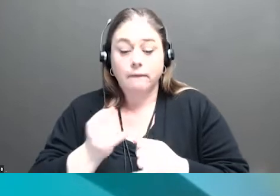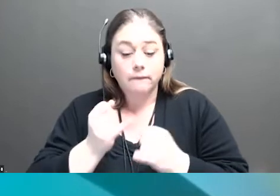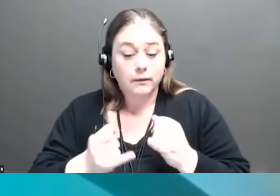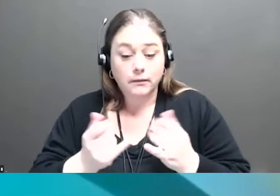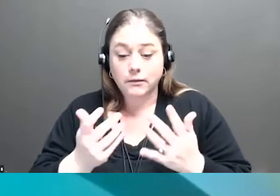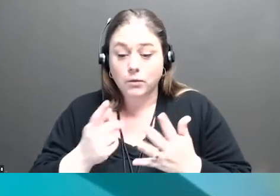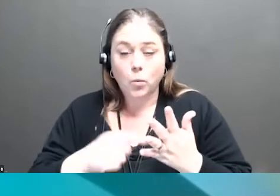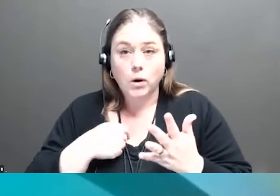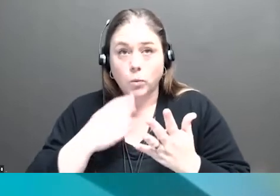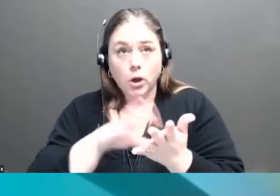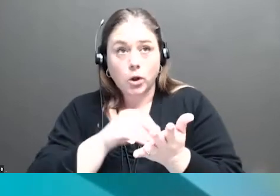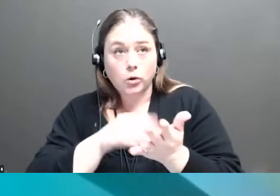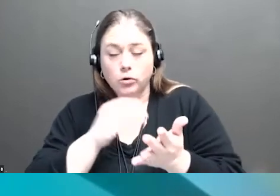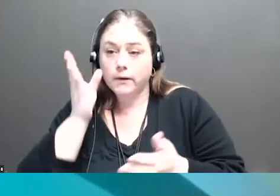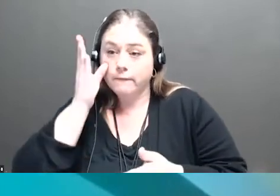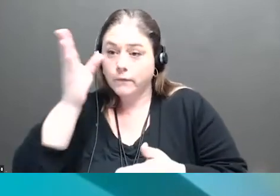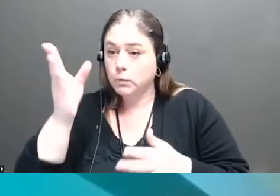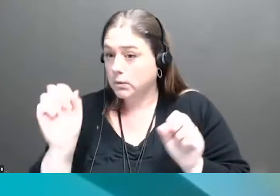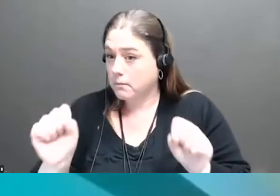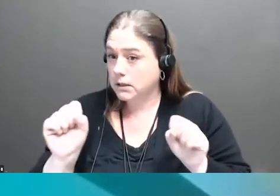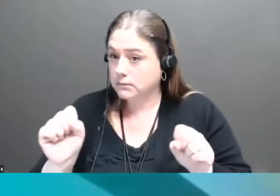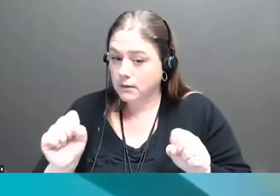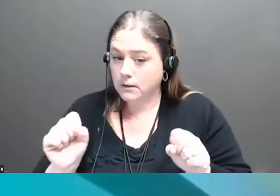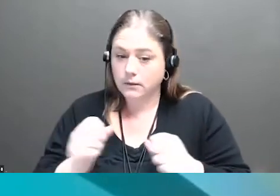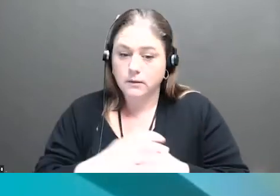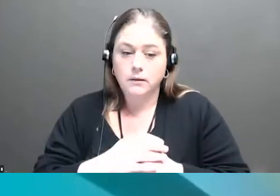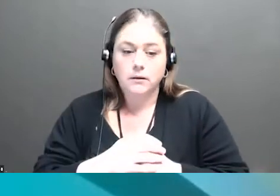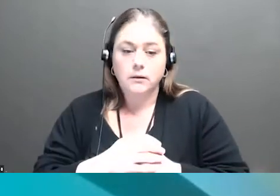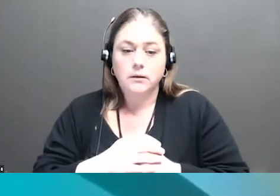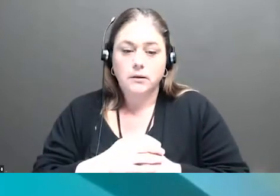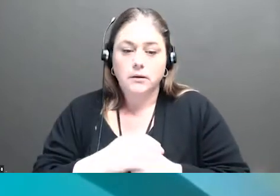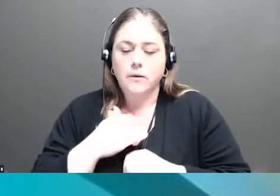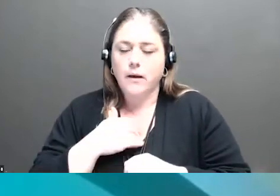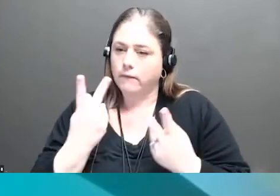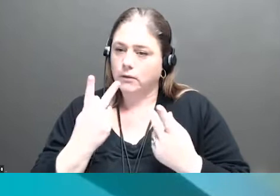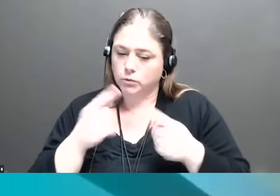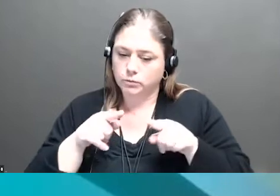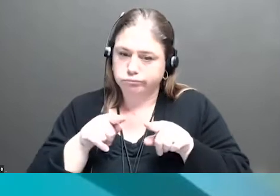Again, the twin track approach, where programs specifically for people with disabilities